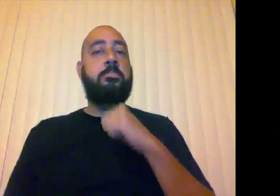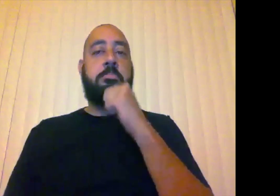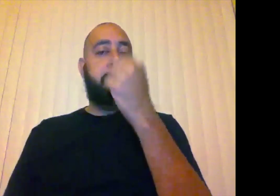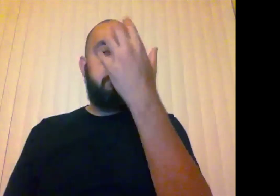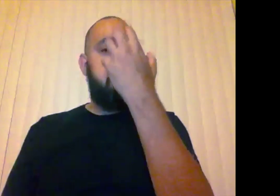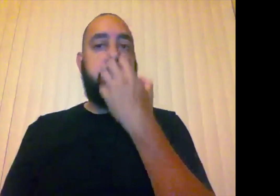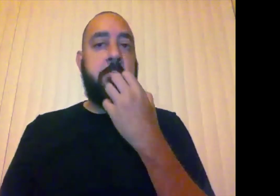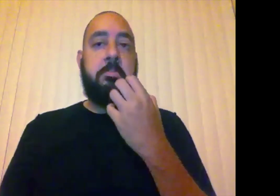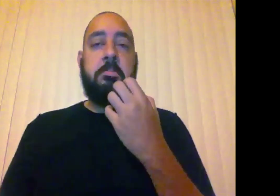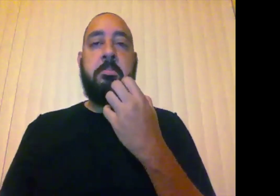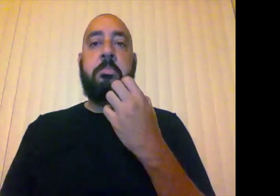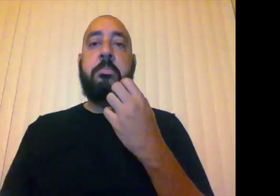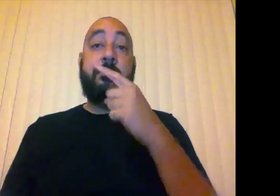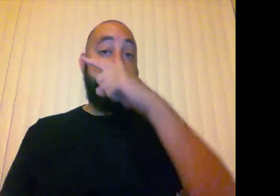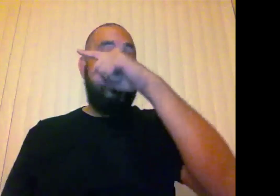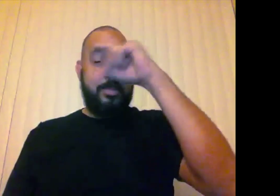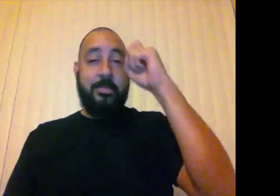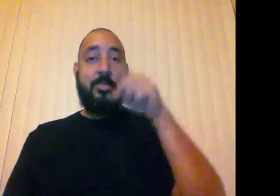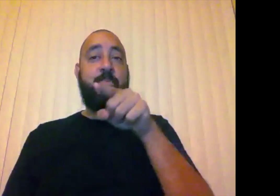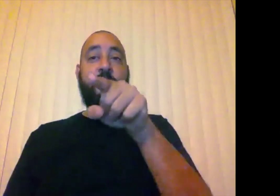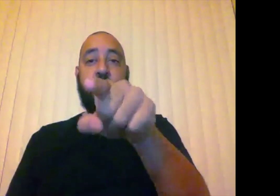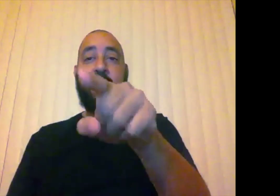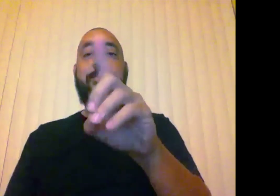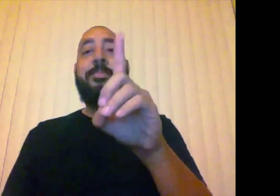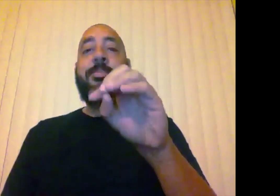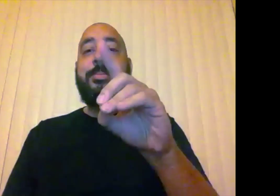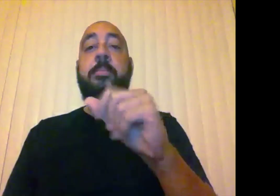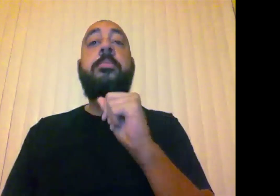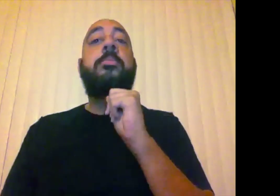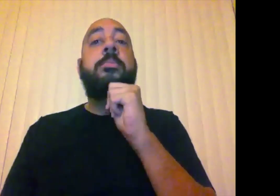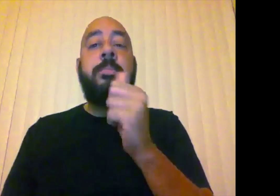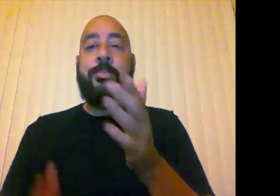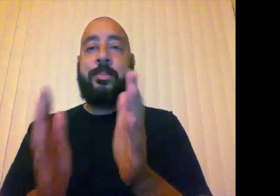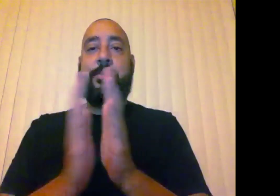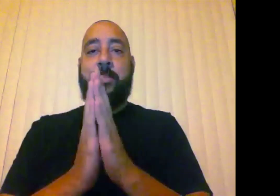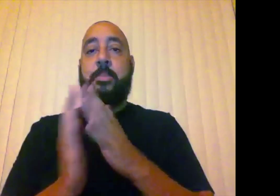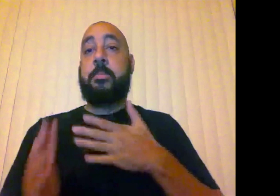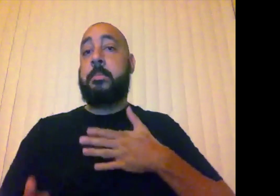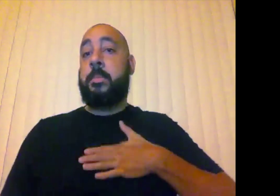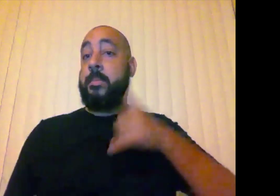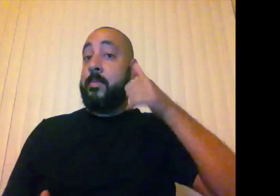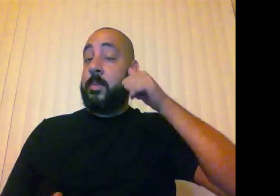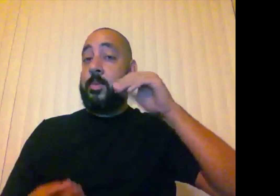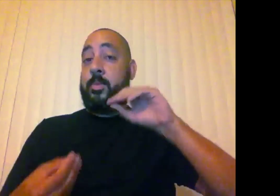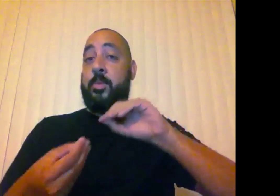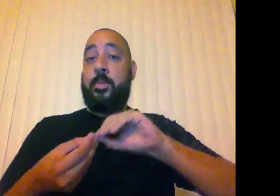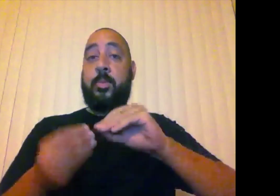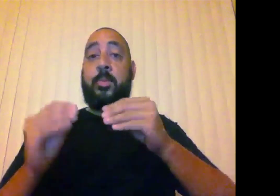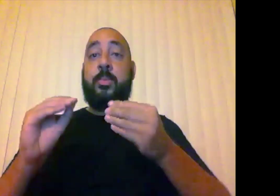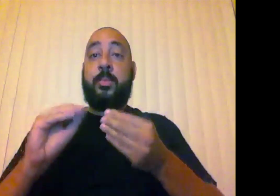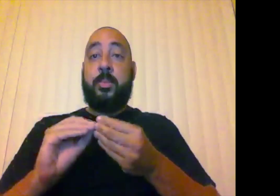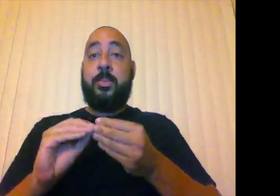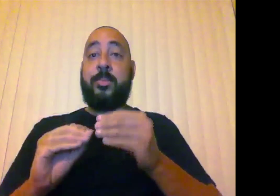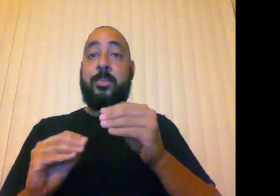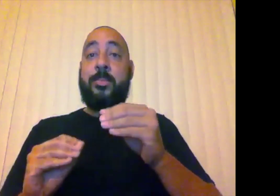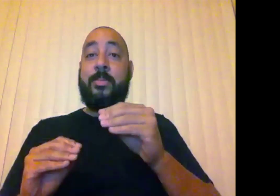I'm not mad because you didn't ask for my number.